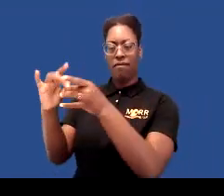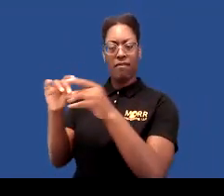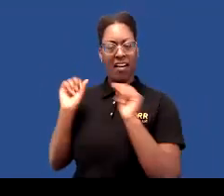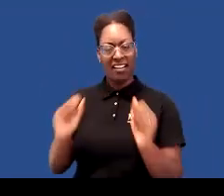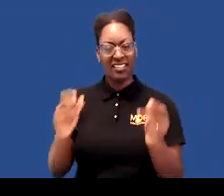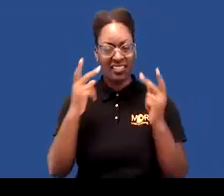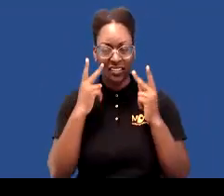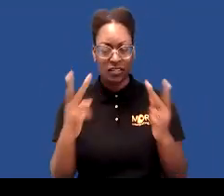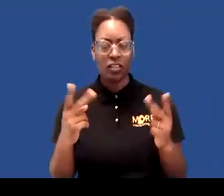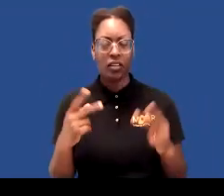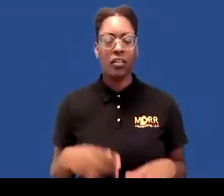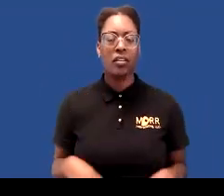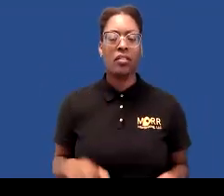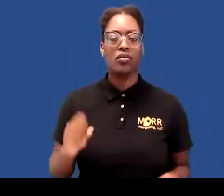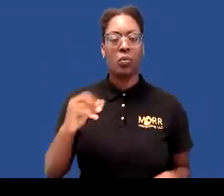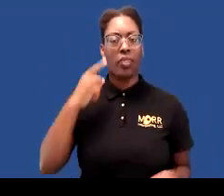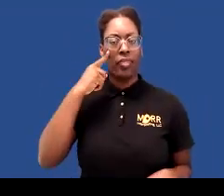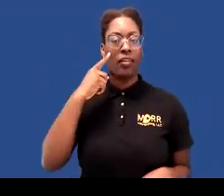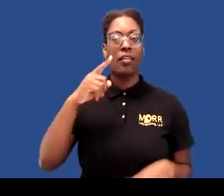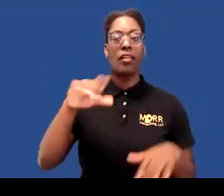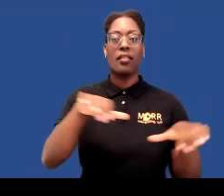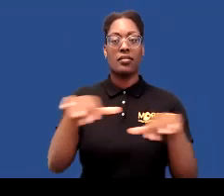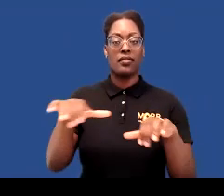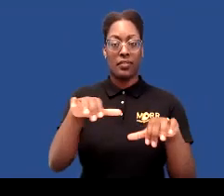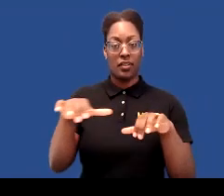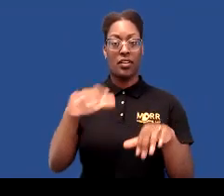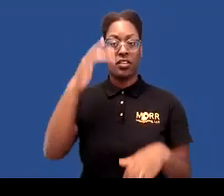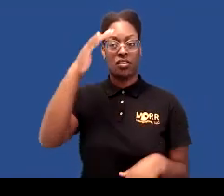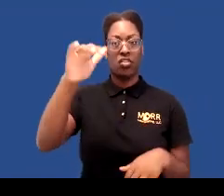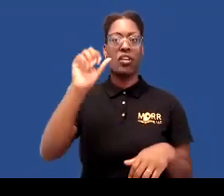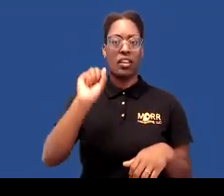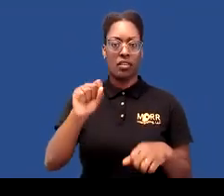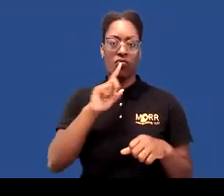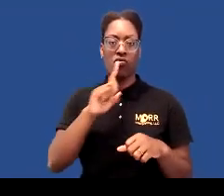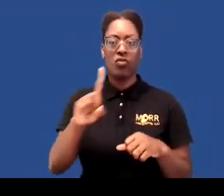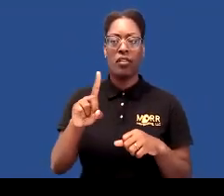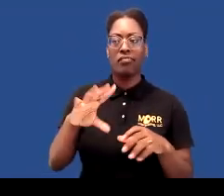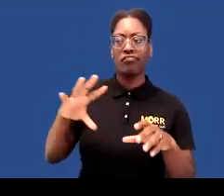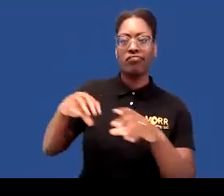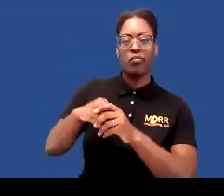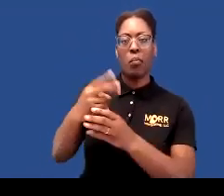[Elle, facilitator] Ok, thank you. Our next question is,